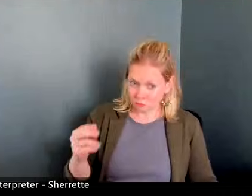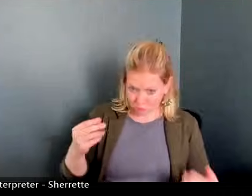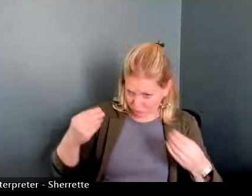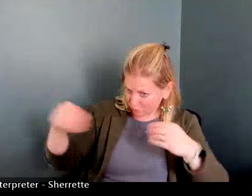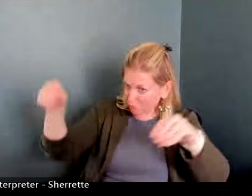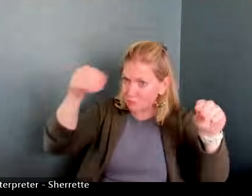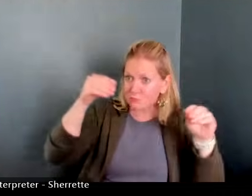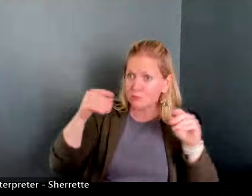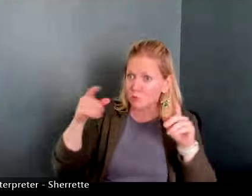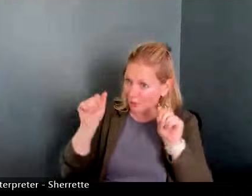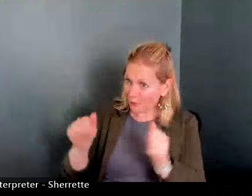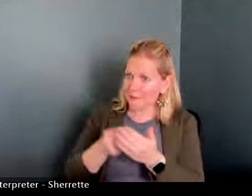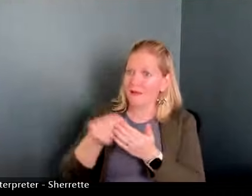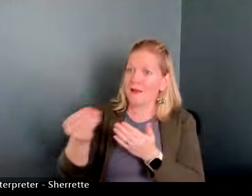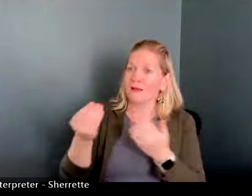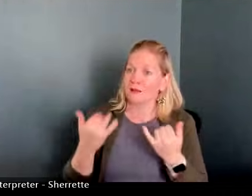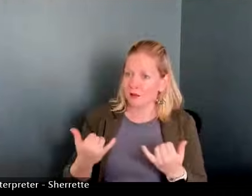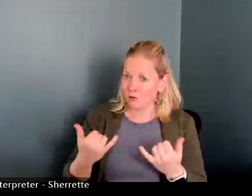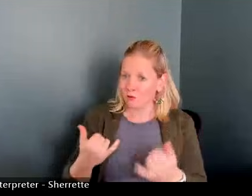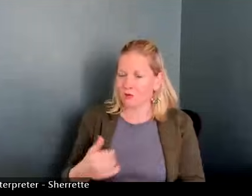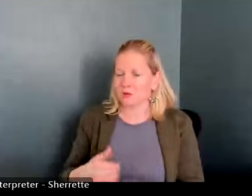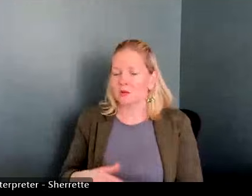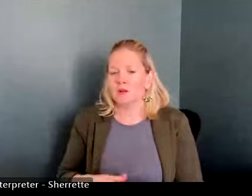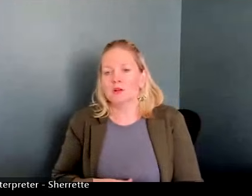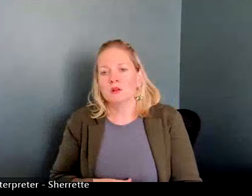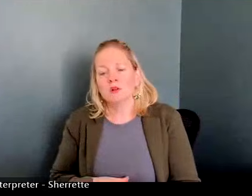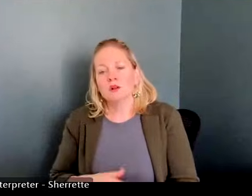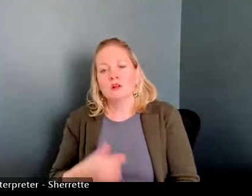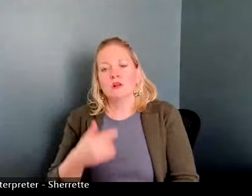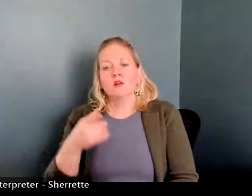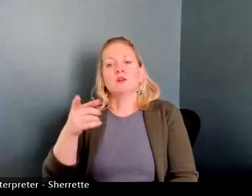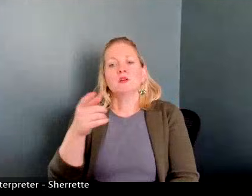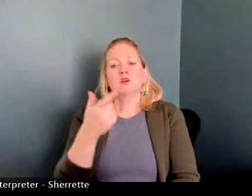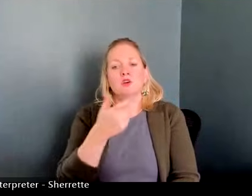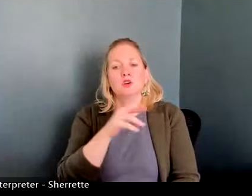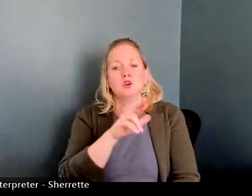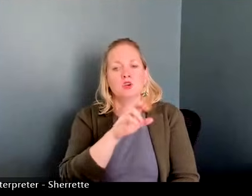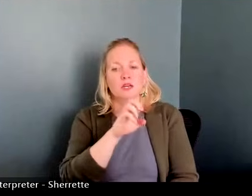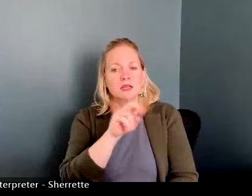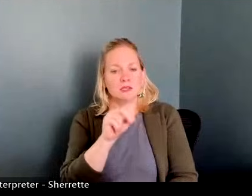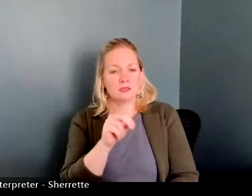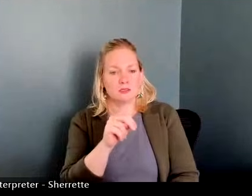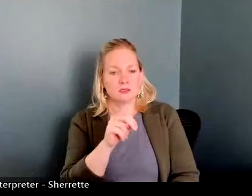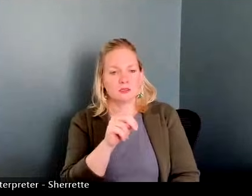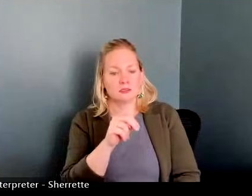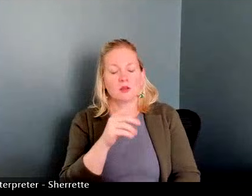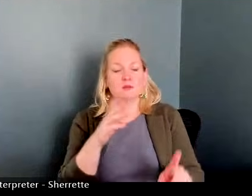Lakshmana Krishnamurti: If I may, I see two or three patients each week, new patients for